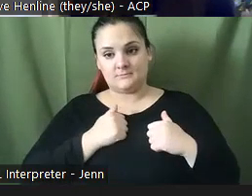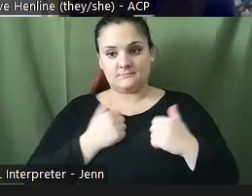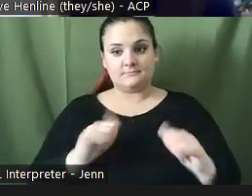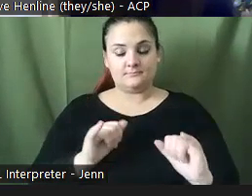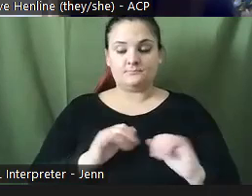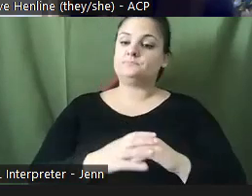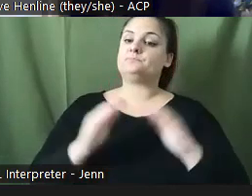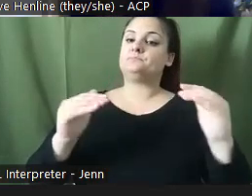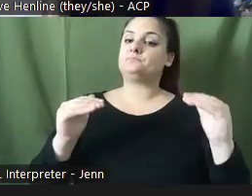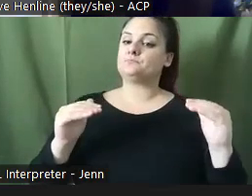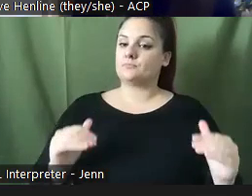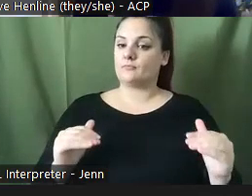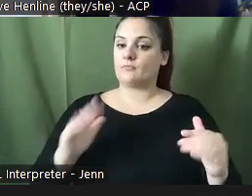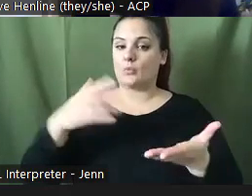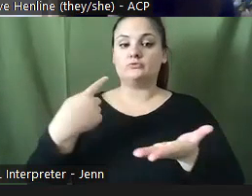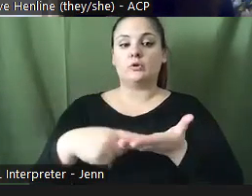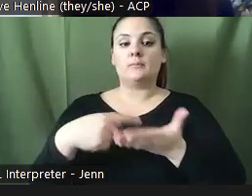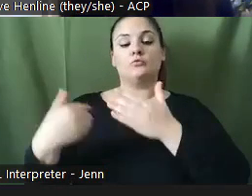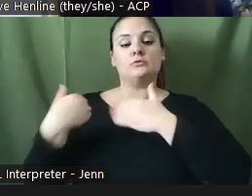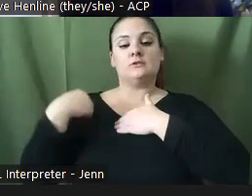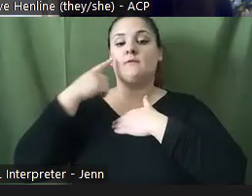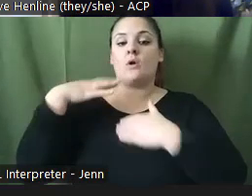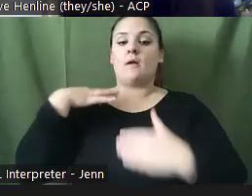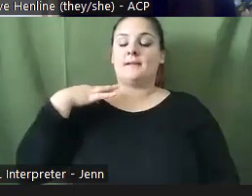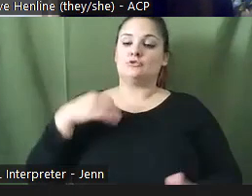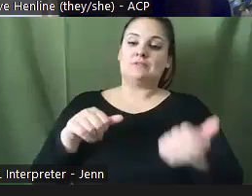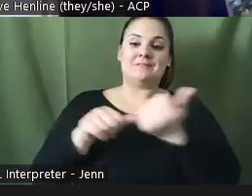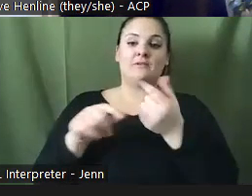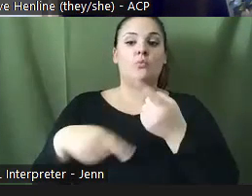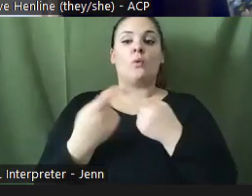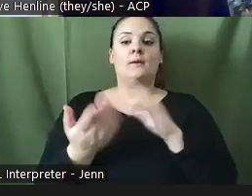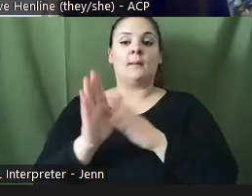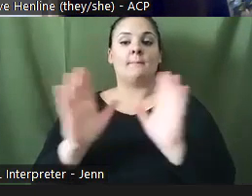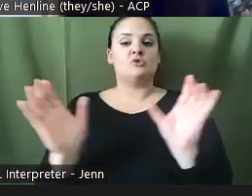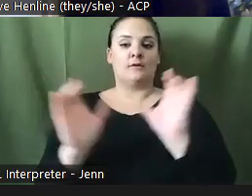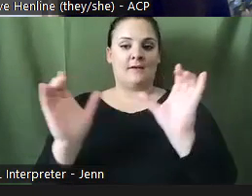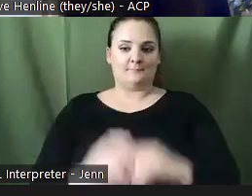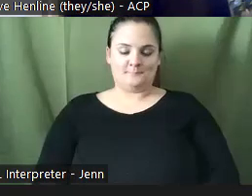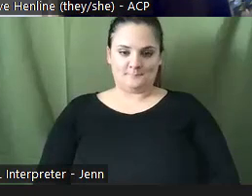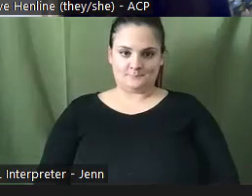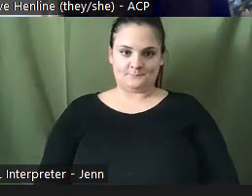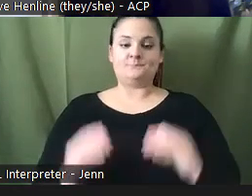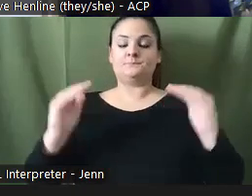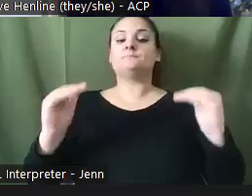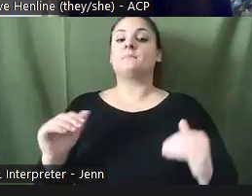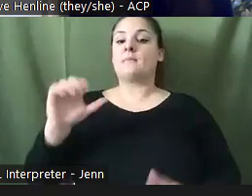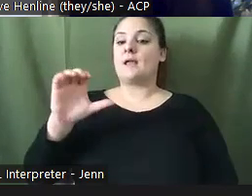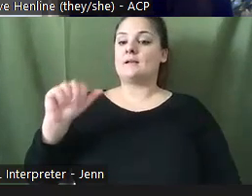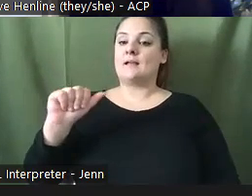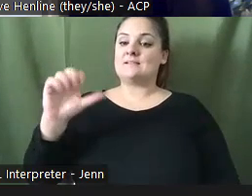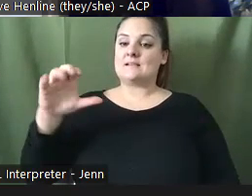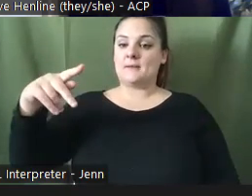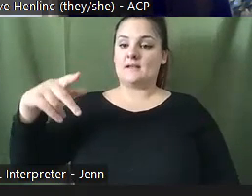an application assistant once they're certified. Alright, so the ACP was created in 2007 and we